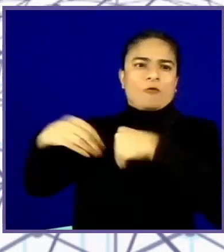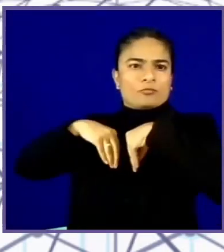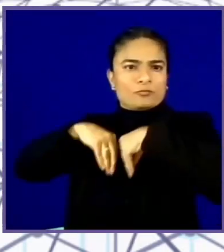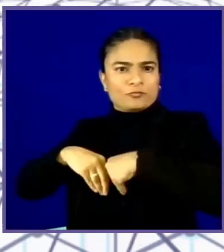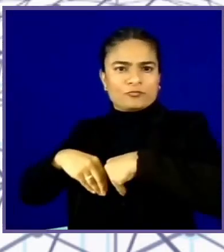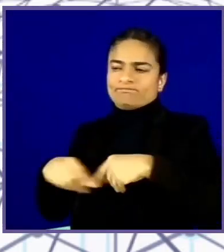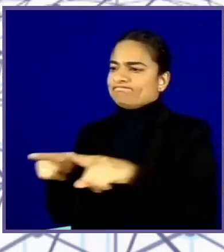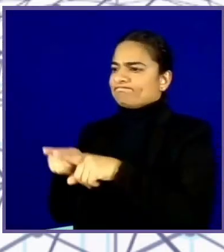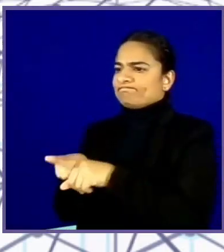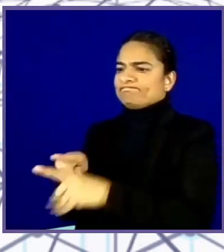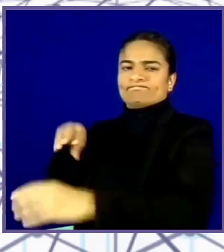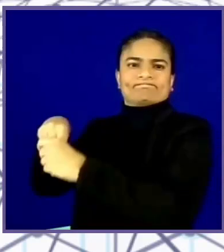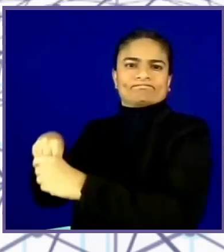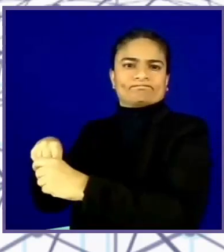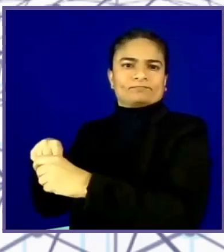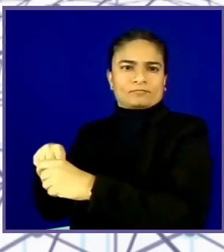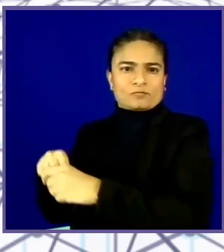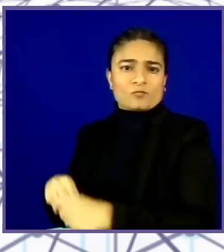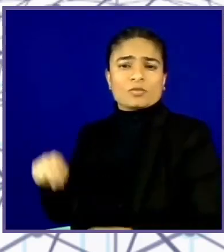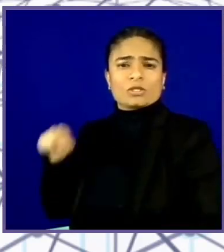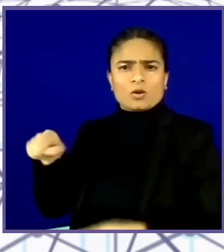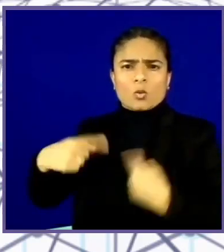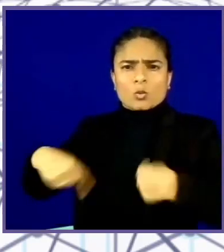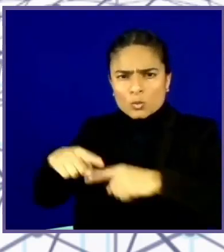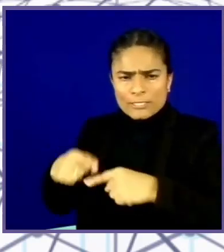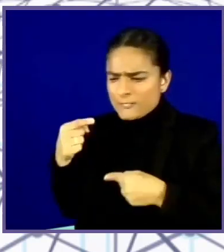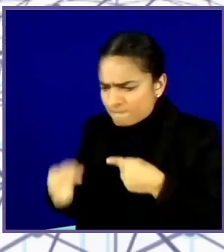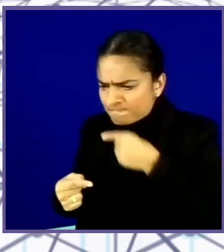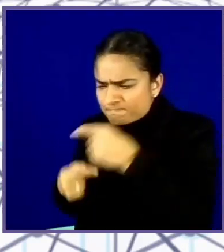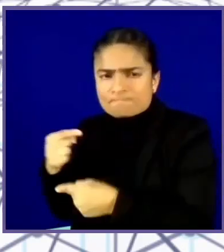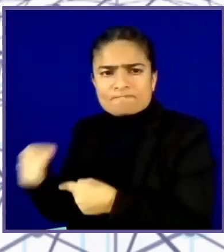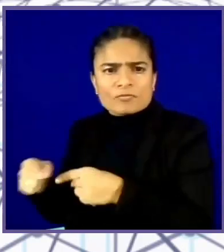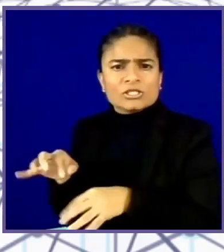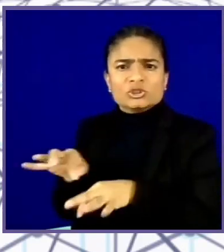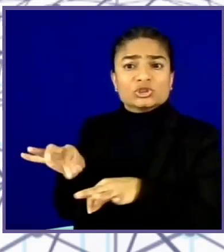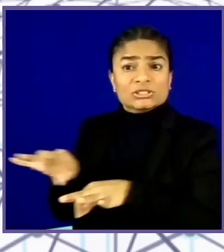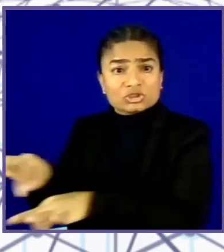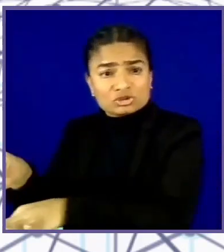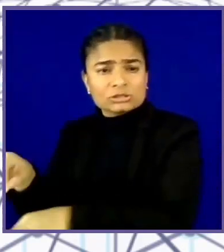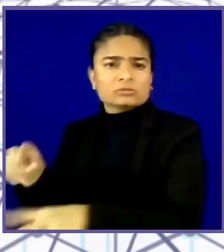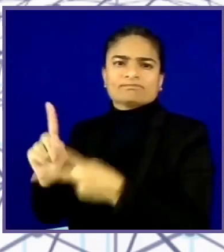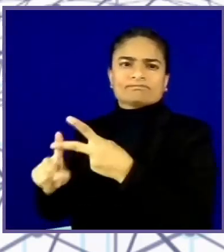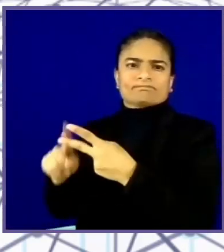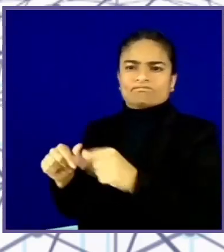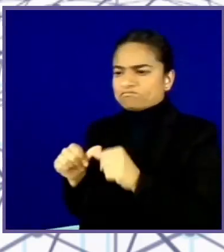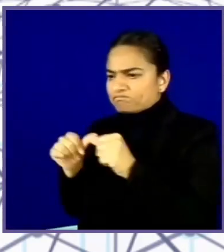sustainable use of the assistive technology and connecting, for example, with peers for